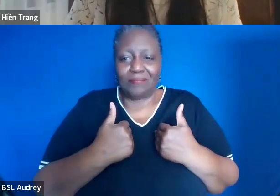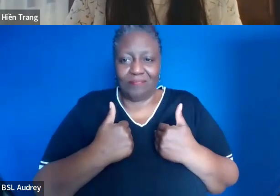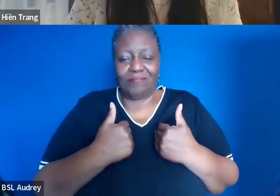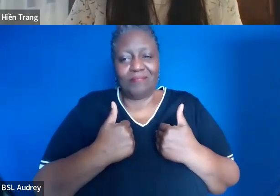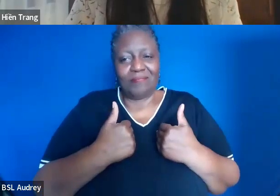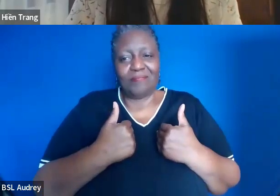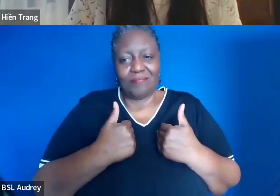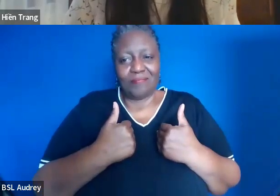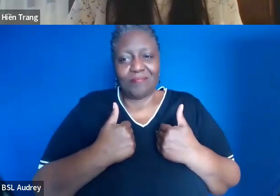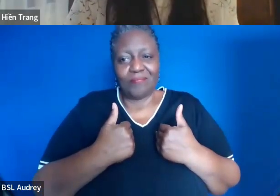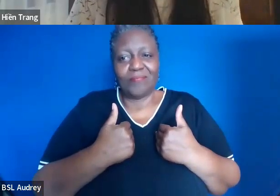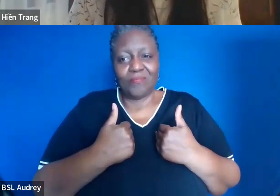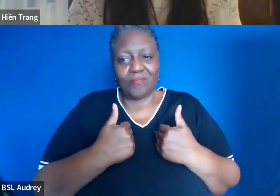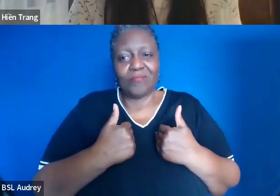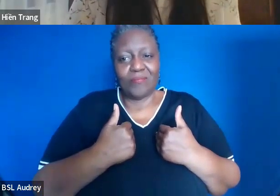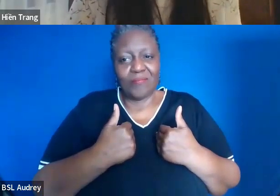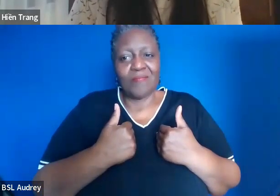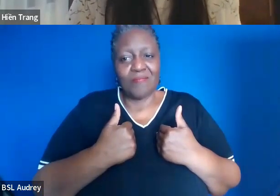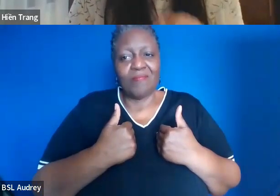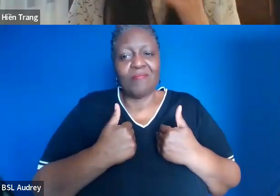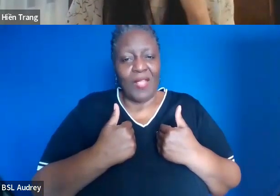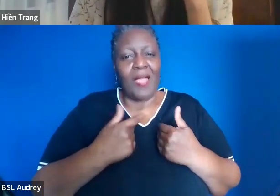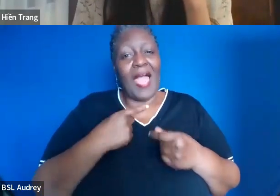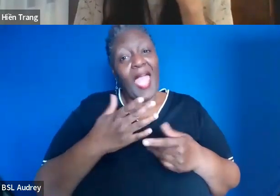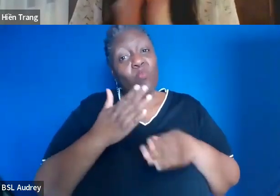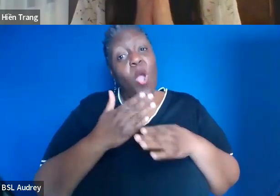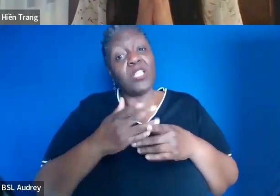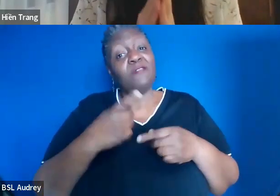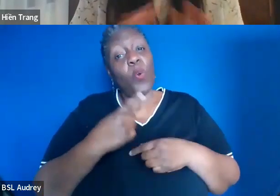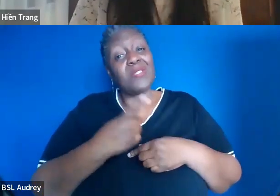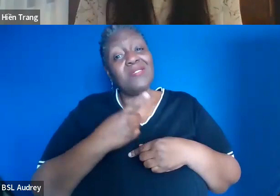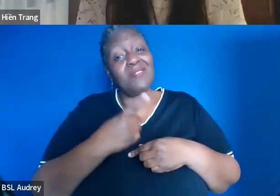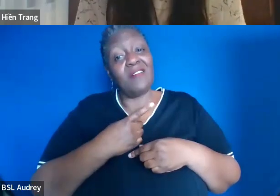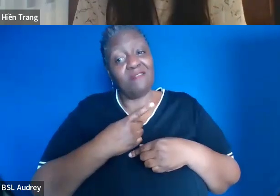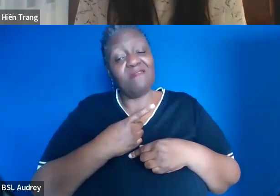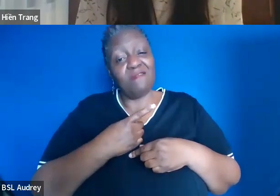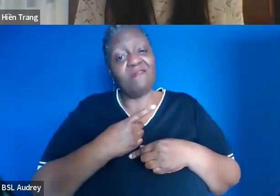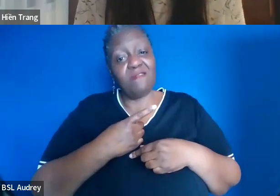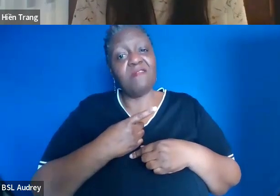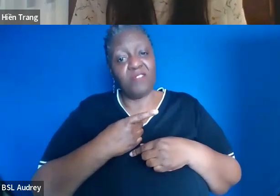that um it may work for self-translators because we have total control on our work